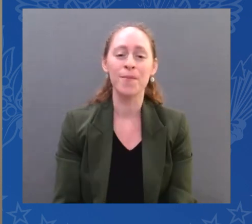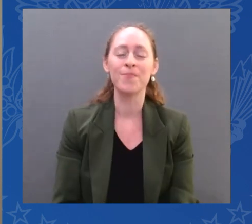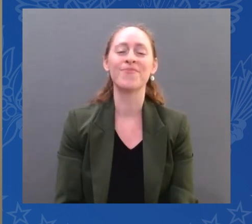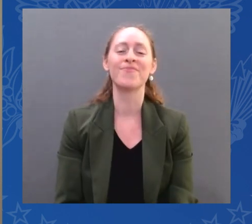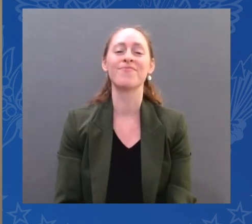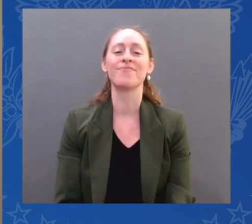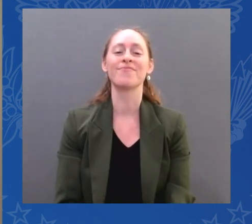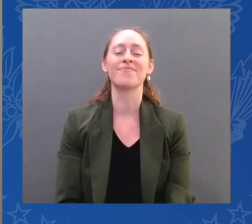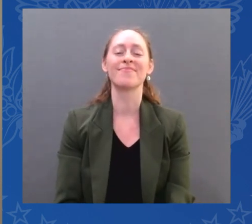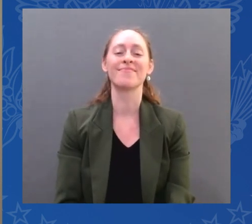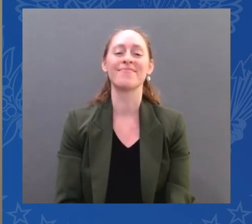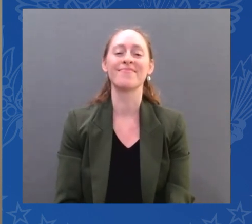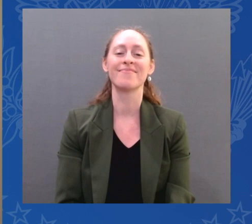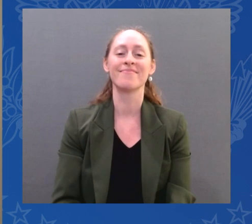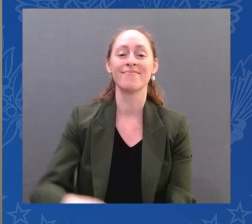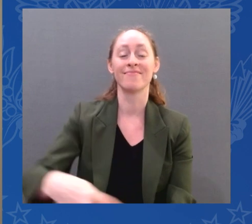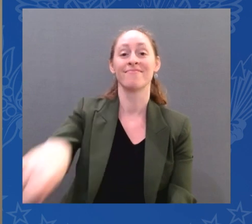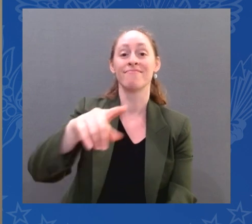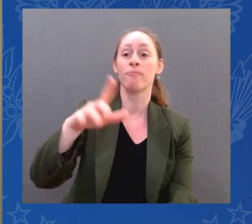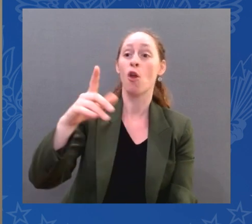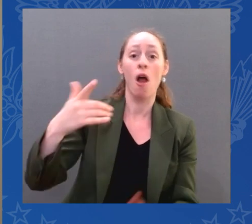For everyone else: Get your shots. Get your boosters.